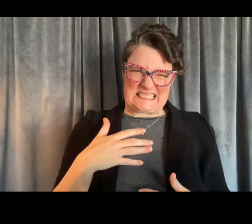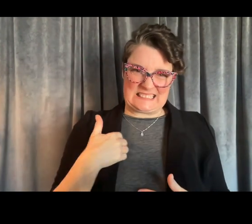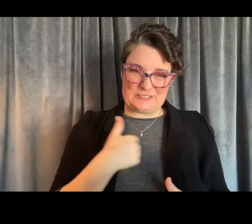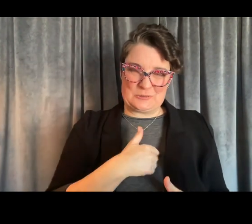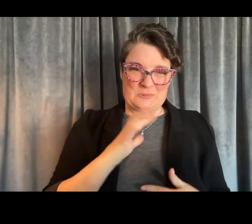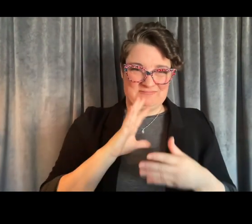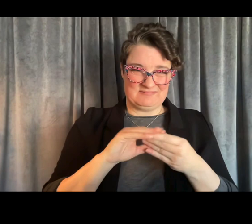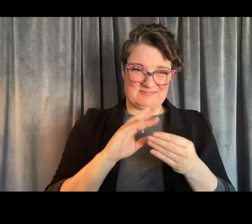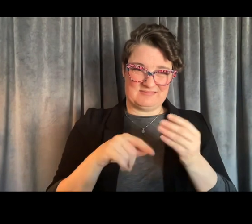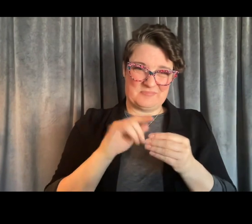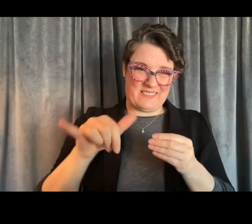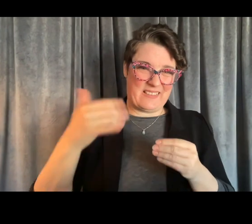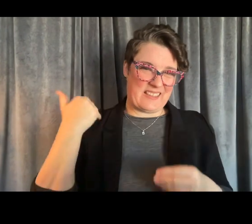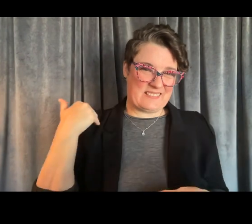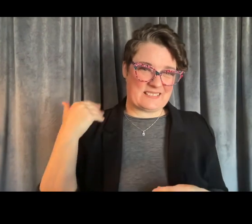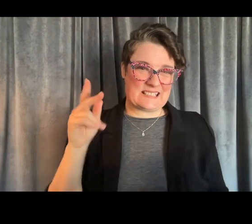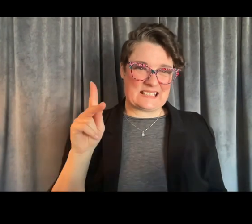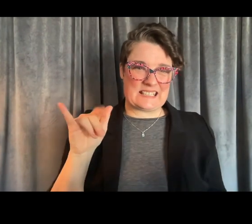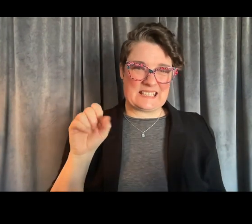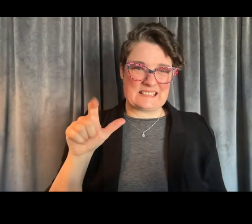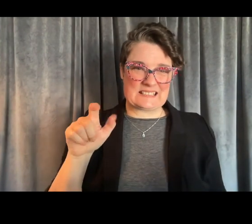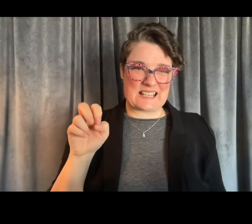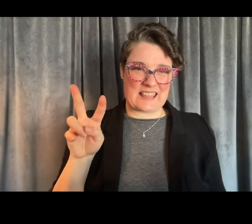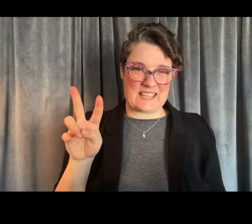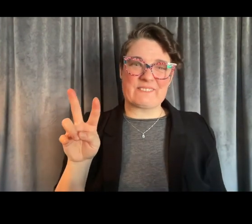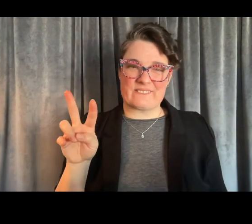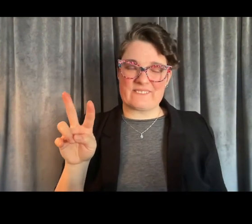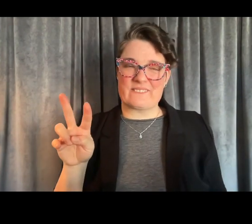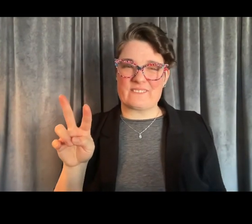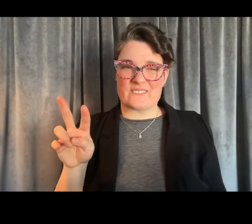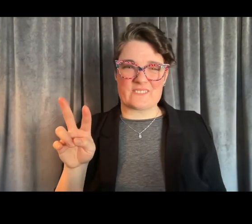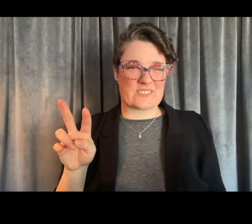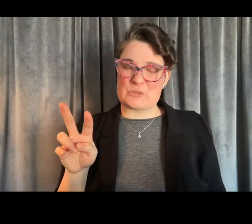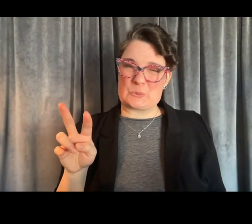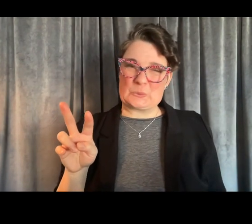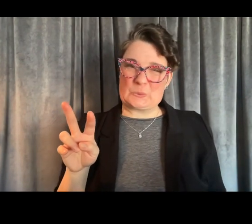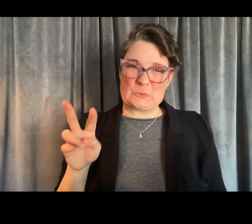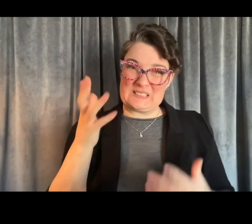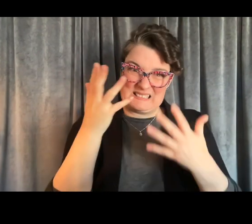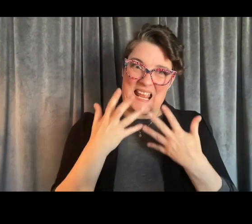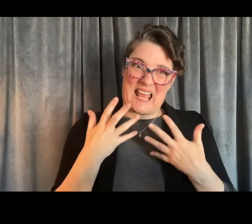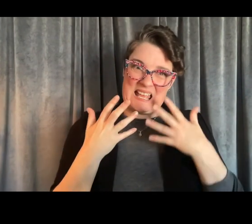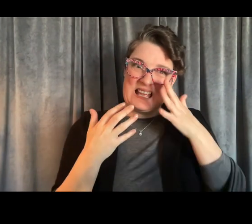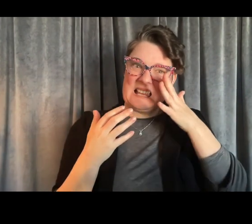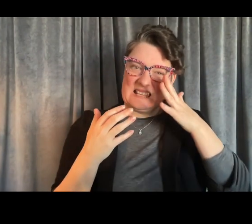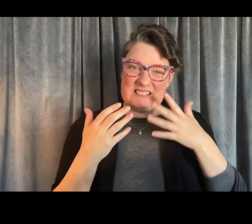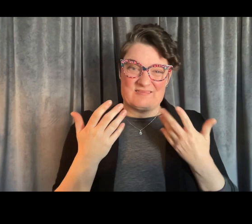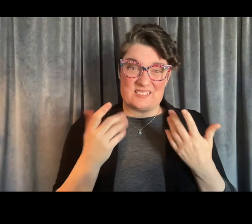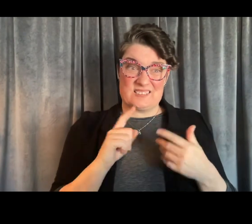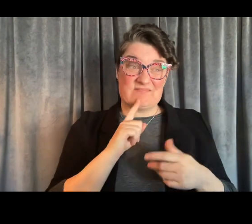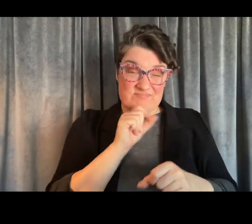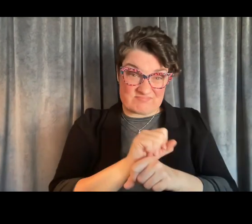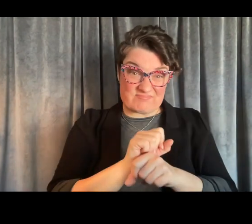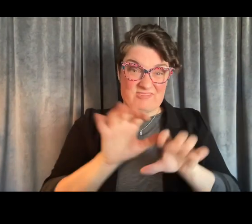bit about in our Kislev episode. But just like that sadly misguided colonizing project